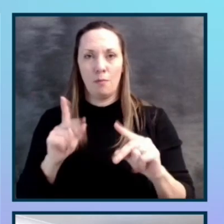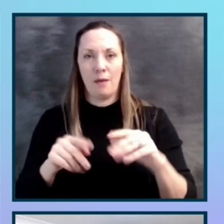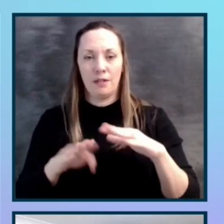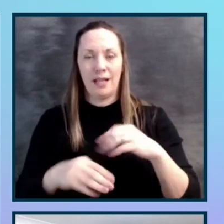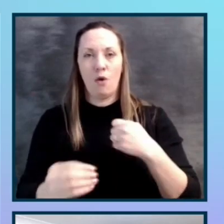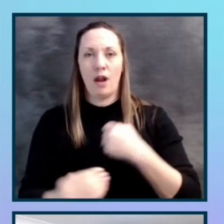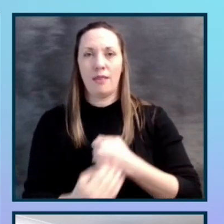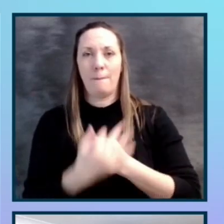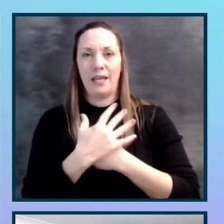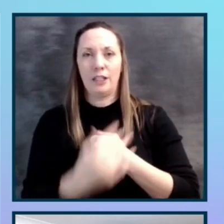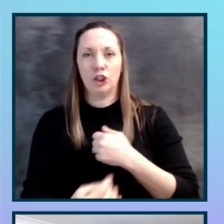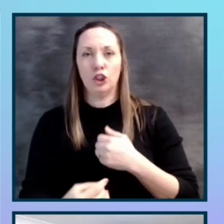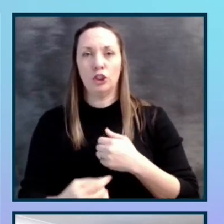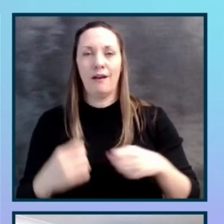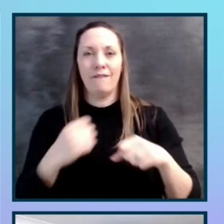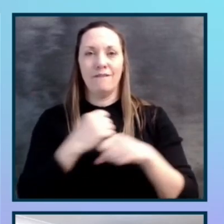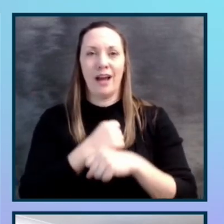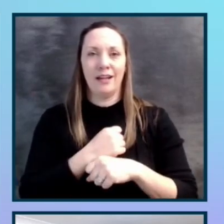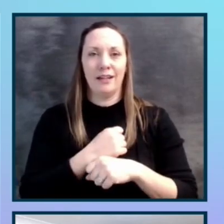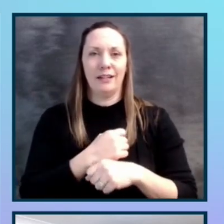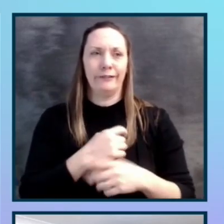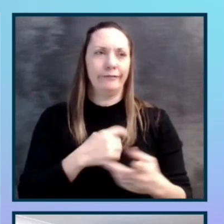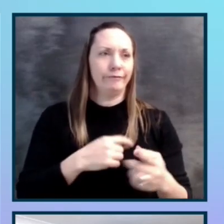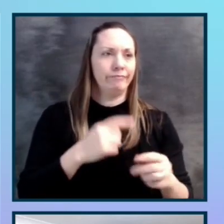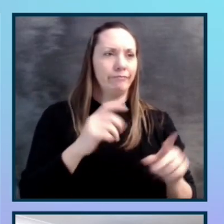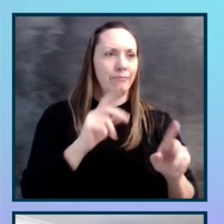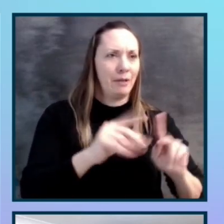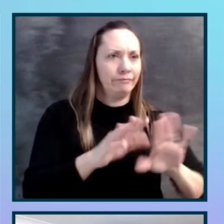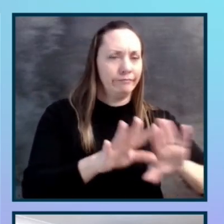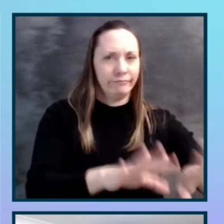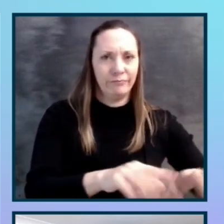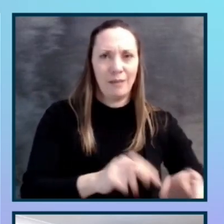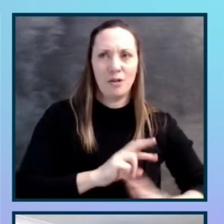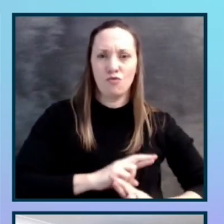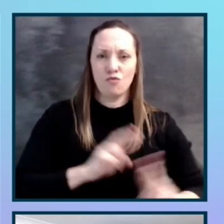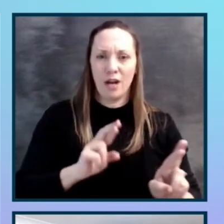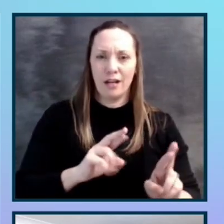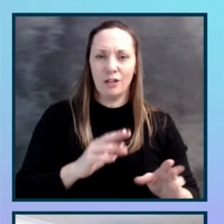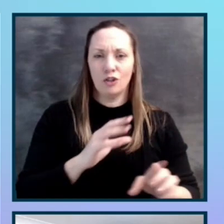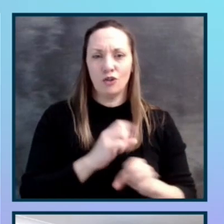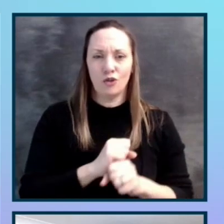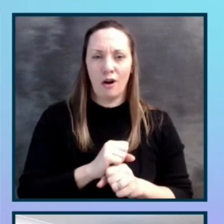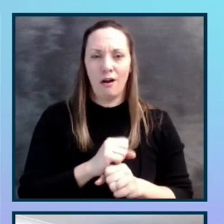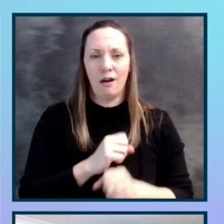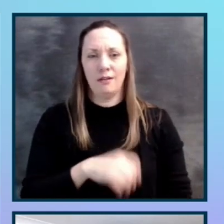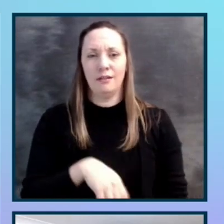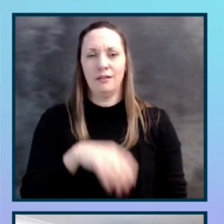fighting skellies and being ready to draw skellies in because while me and whoever my spotter